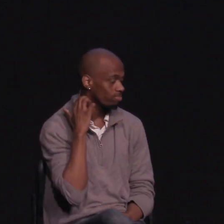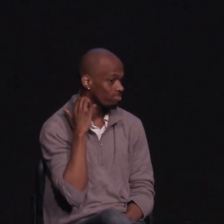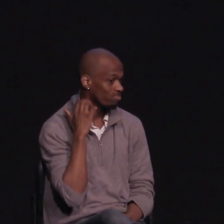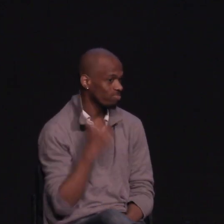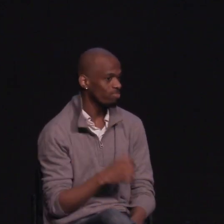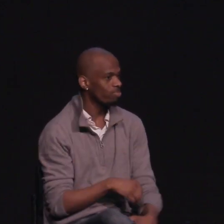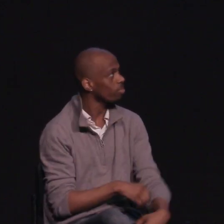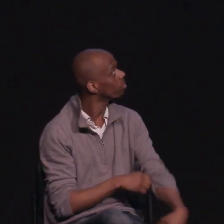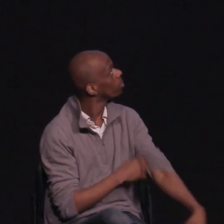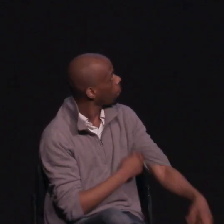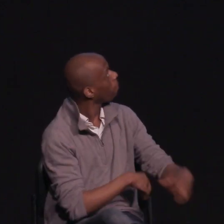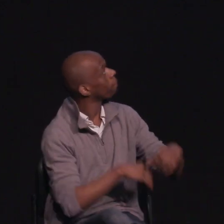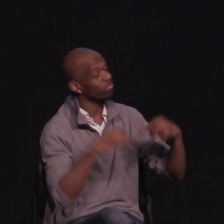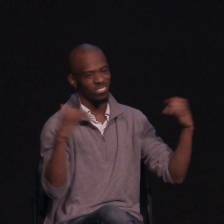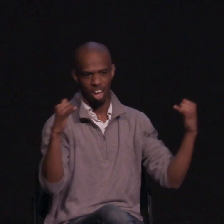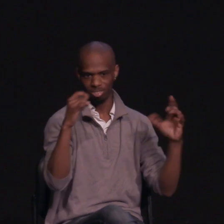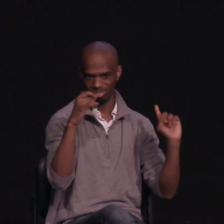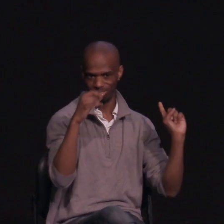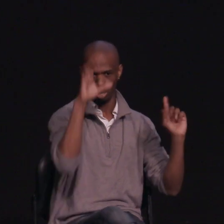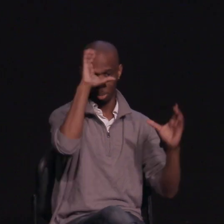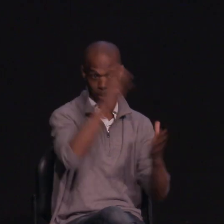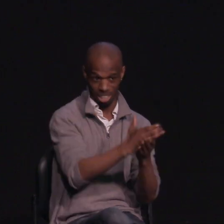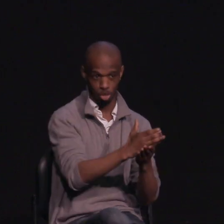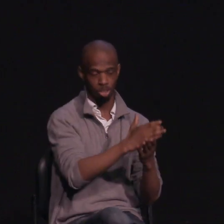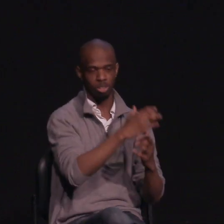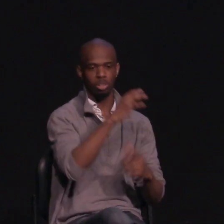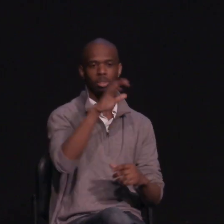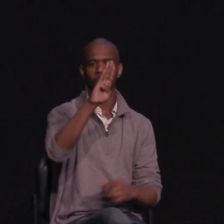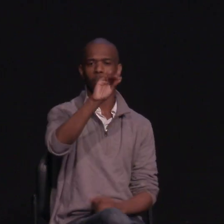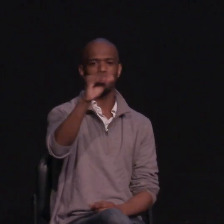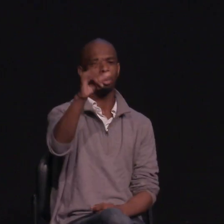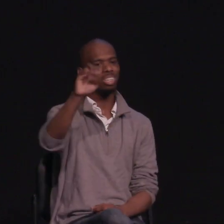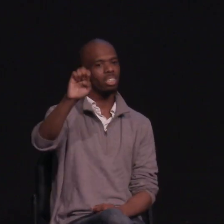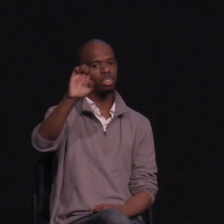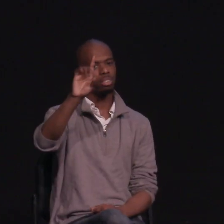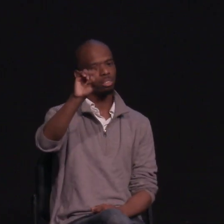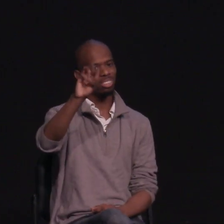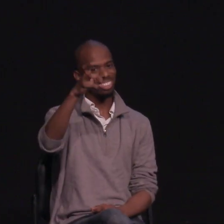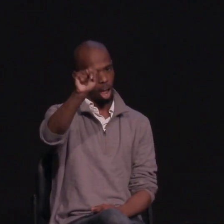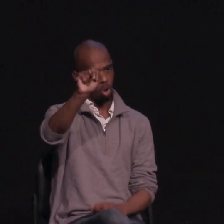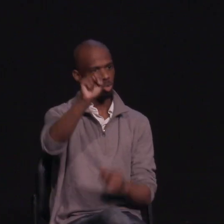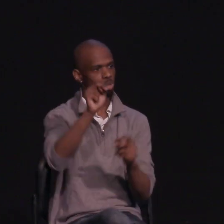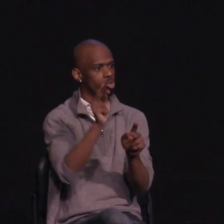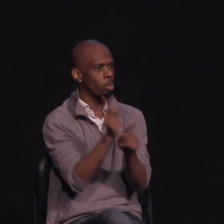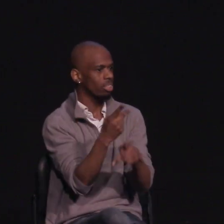Pictured here is the seminal hip-hop group Boogie Down Productions, who are masters at weaving in social and